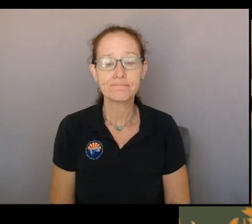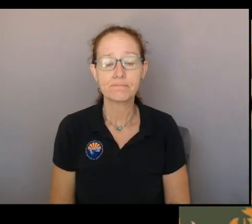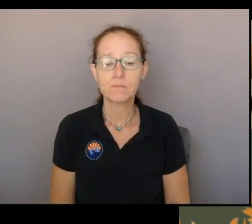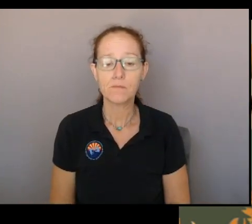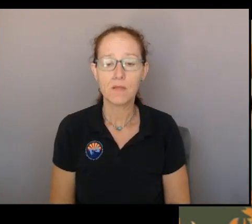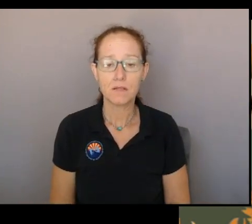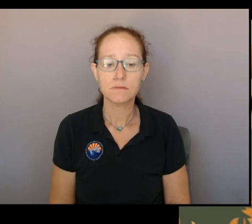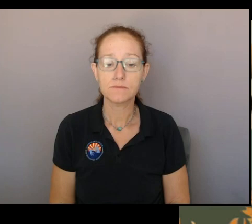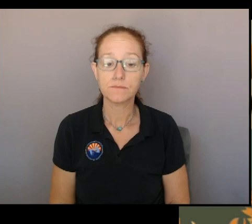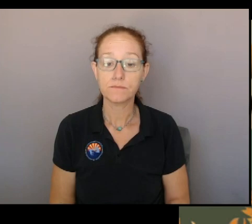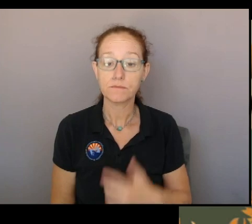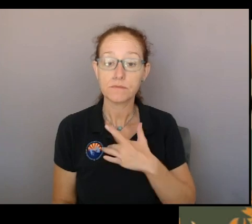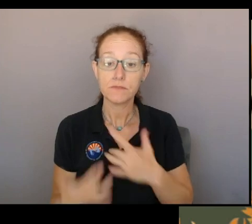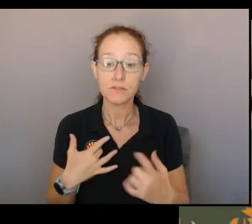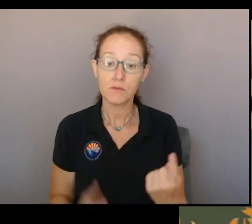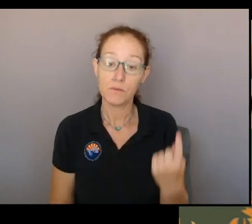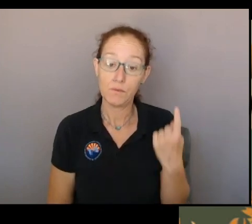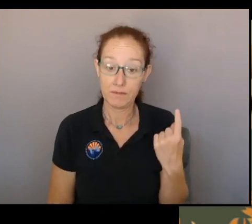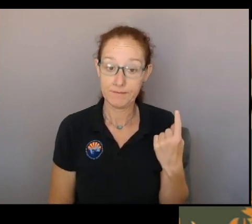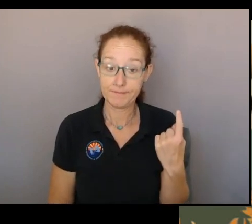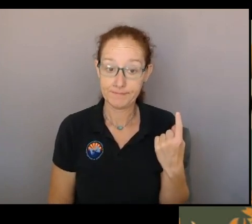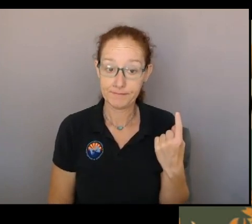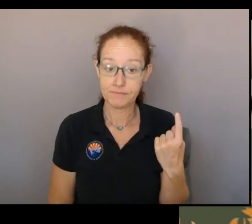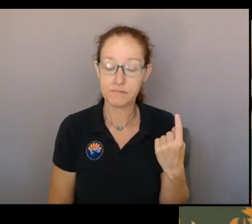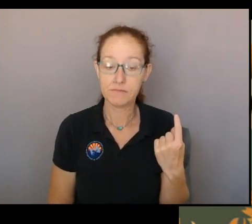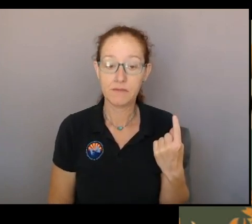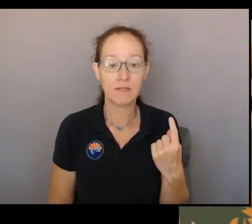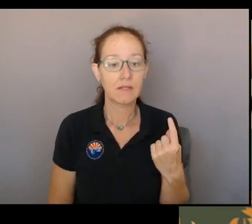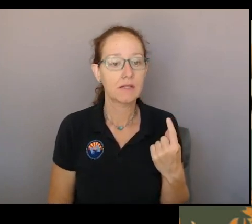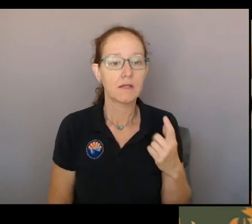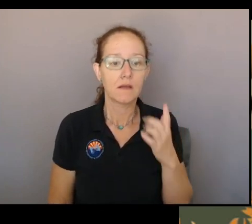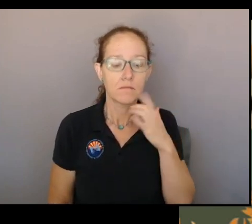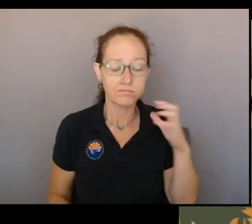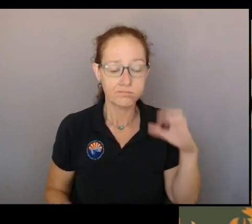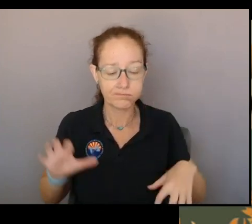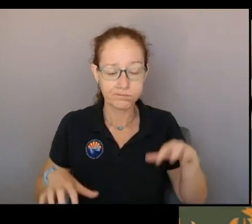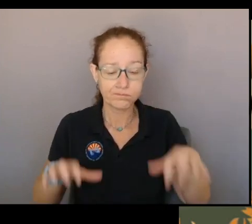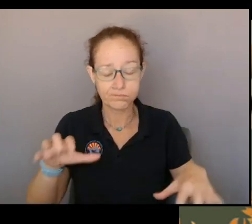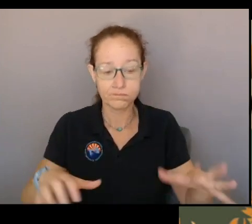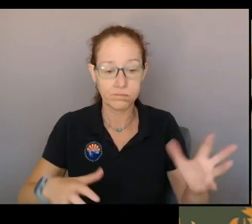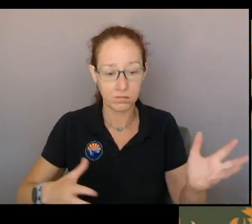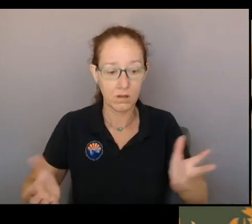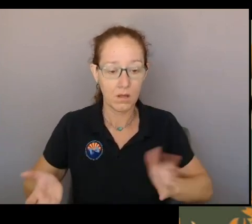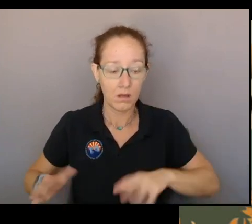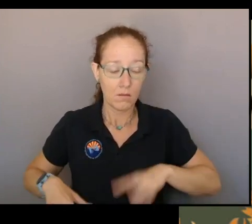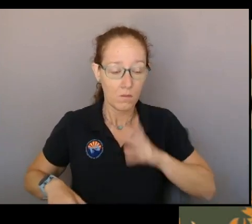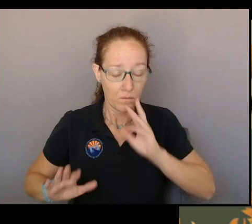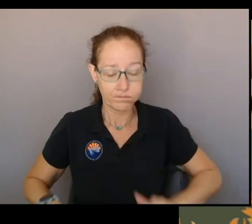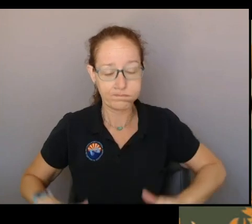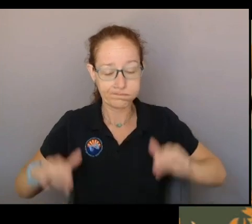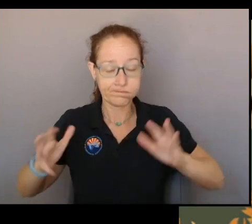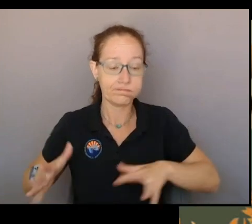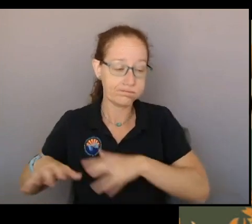with is you know, debris flows. We hear a lot about debris flows. Once the soil is burned, once all that debris,